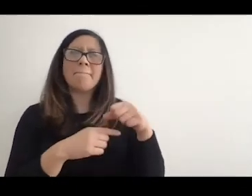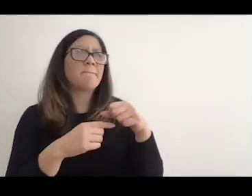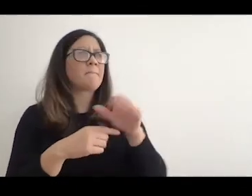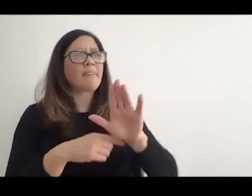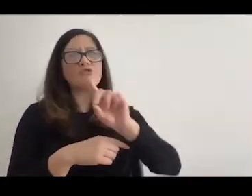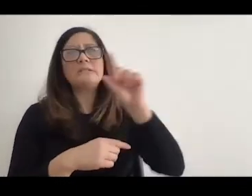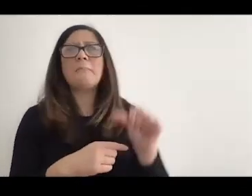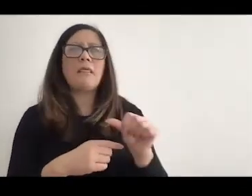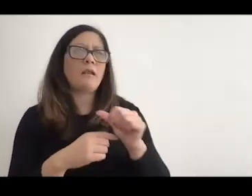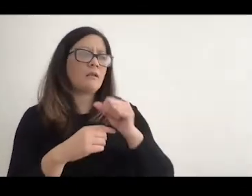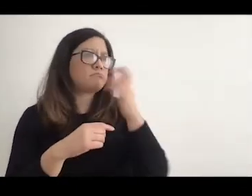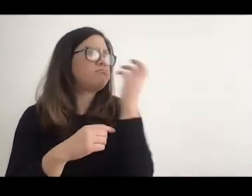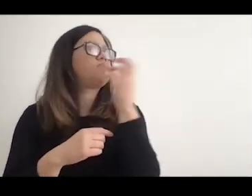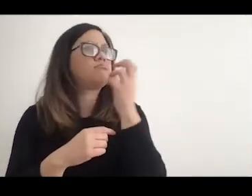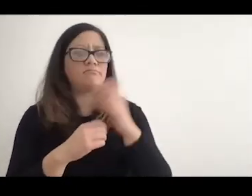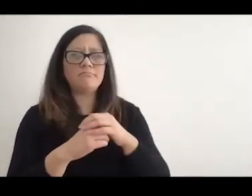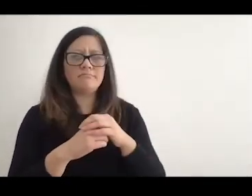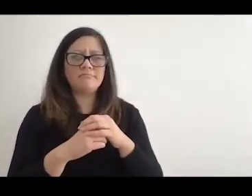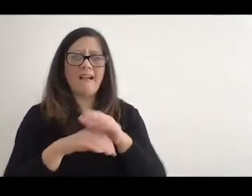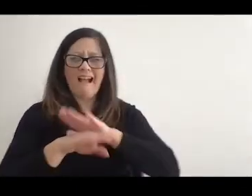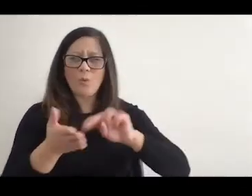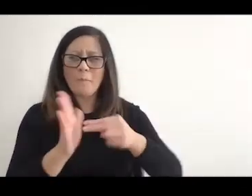someone that is so spectacular. I don't mean that.